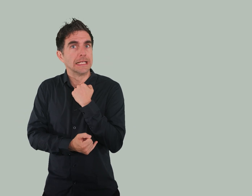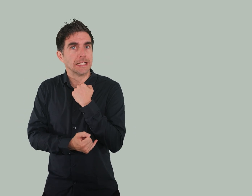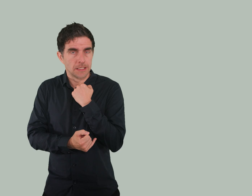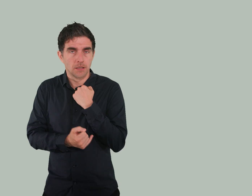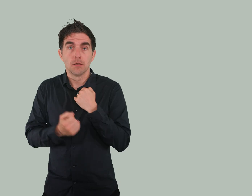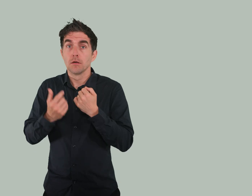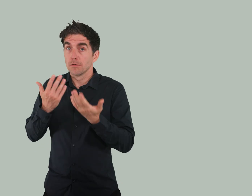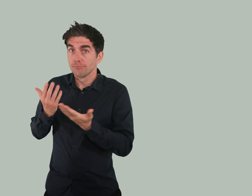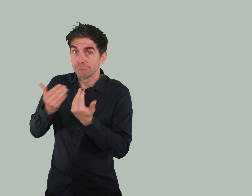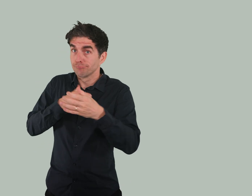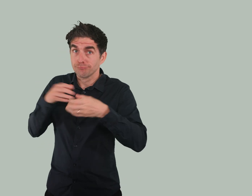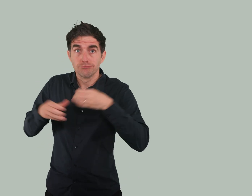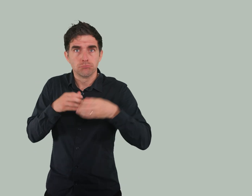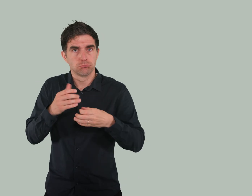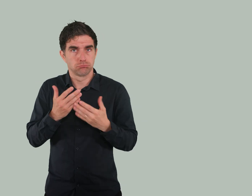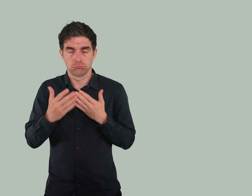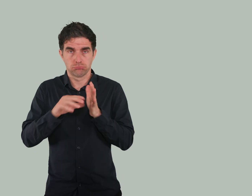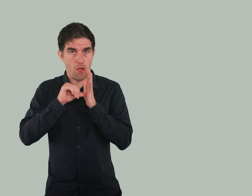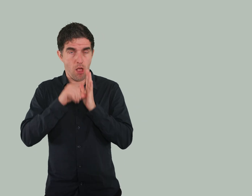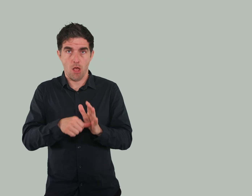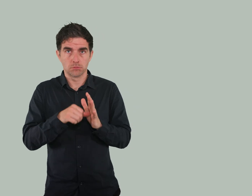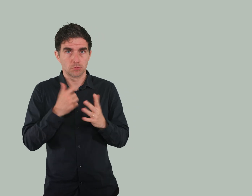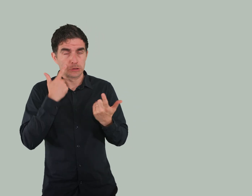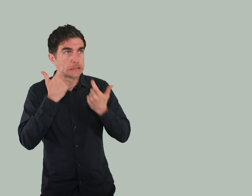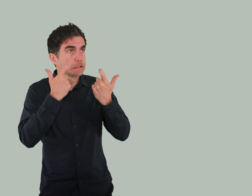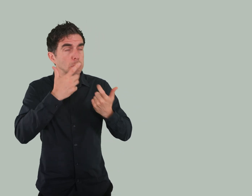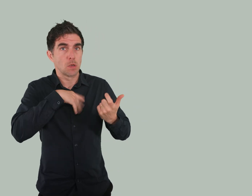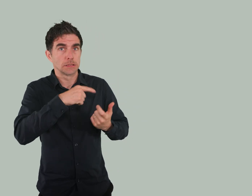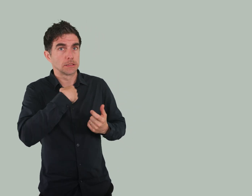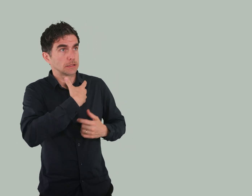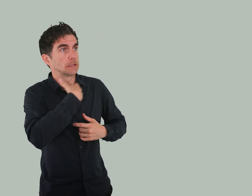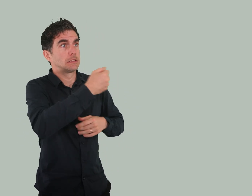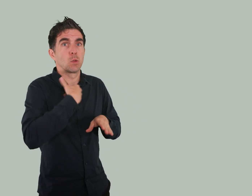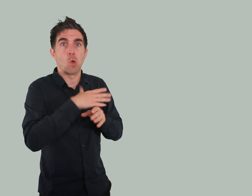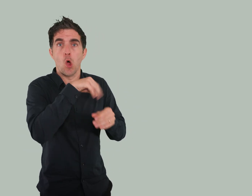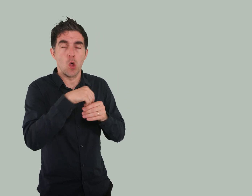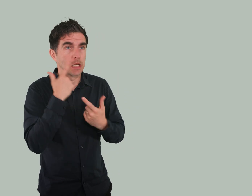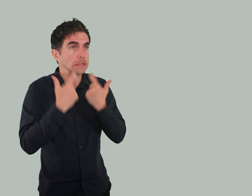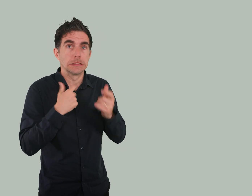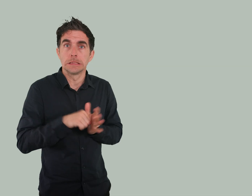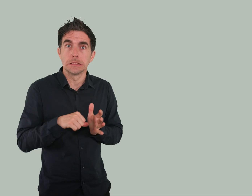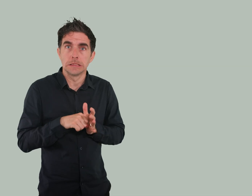Recruitment has become harder to navigate.